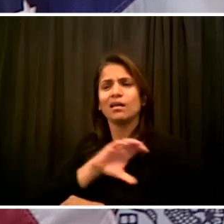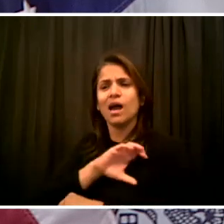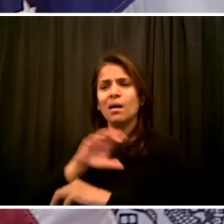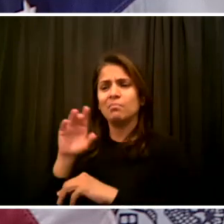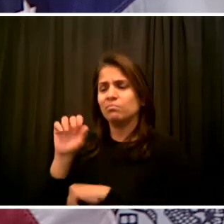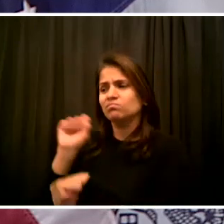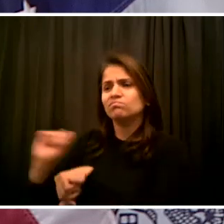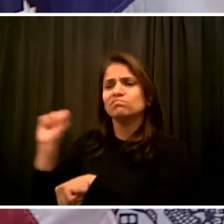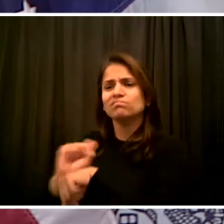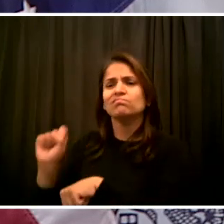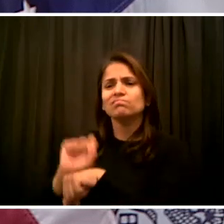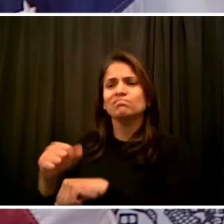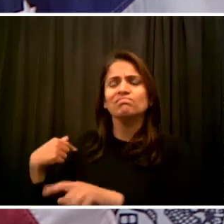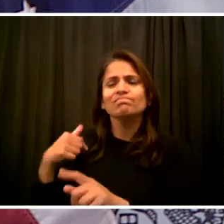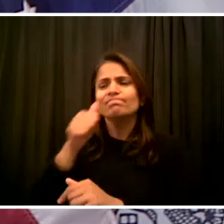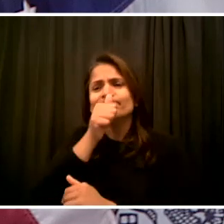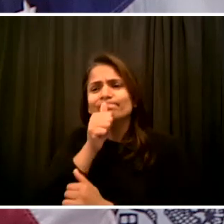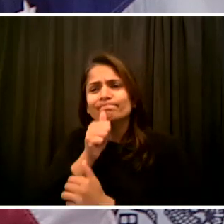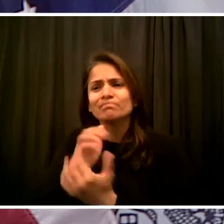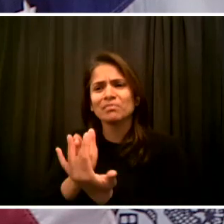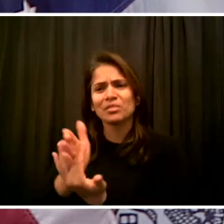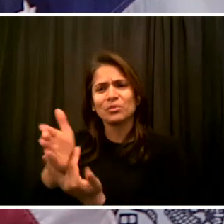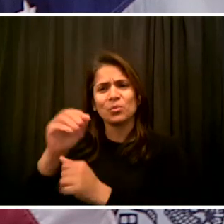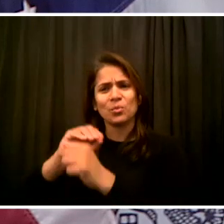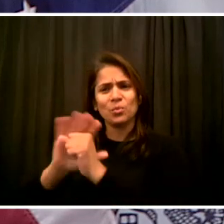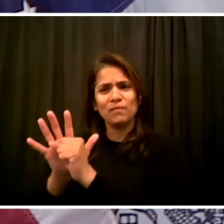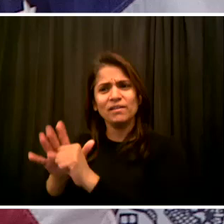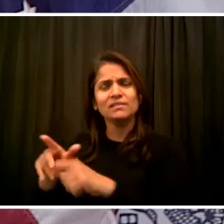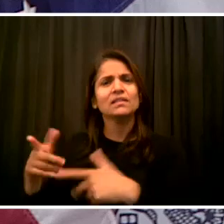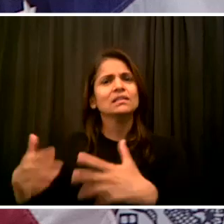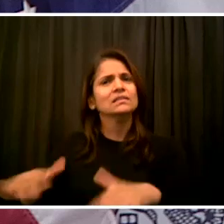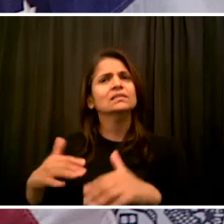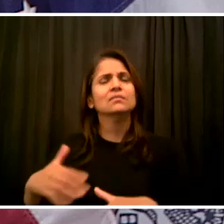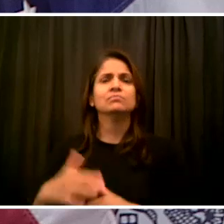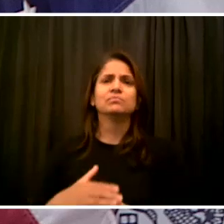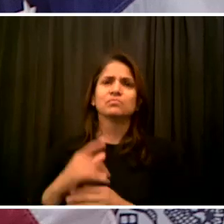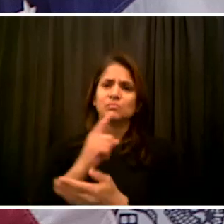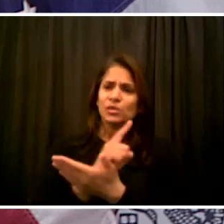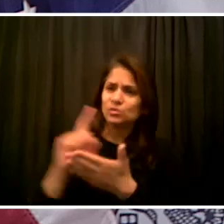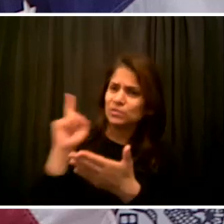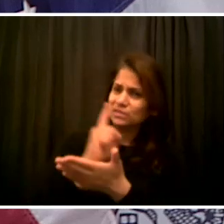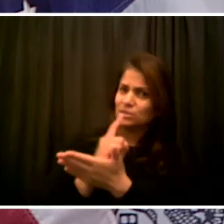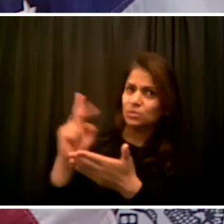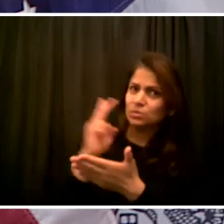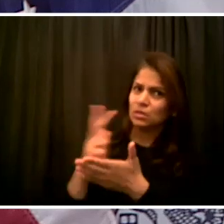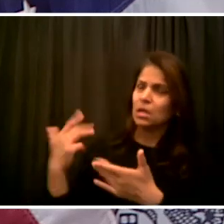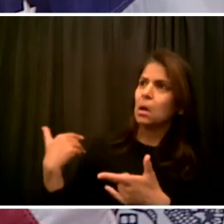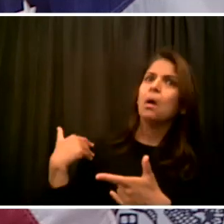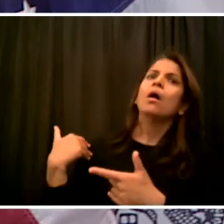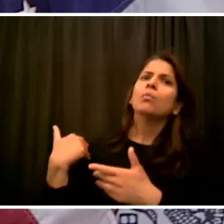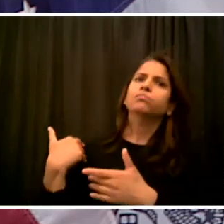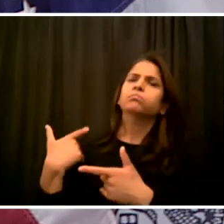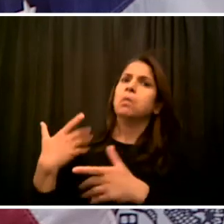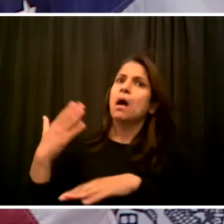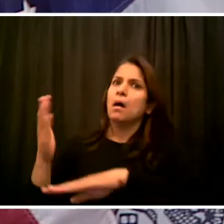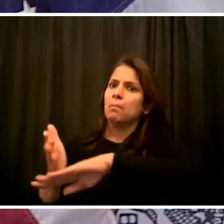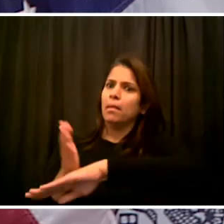CONTINUE TO WEAR MAS.KS WE HAD A COUPLE PEOPLE IN THE LAST DAY THAT WERE ADMITTED TO THE HOSPITAL WHICH TICKED UP A